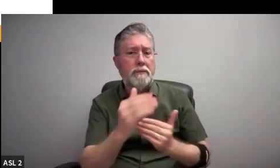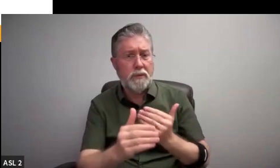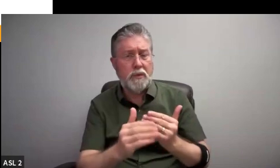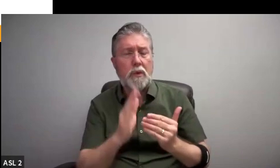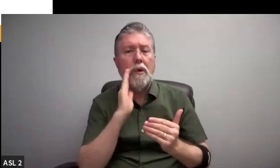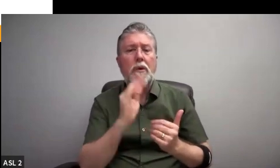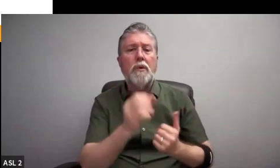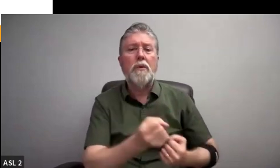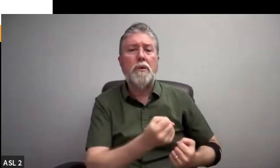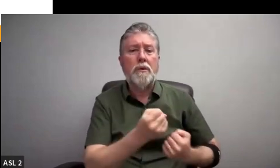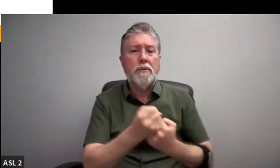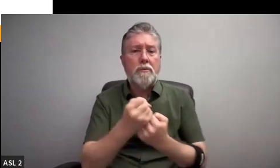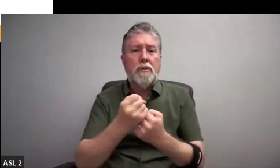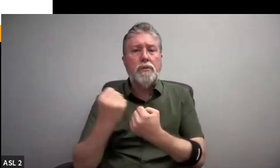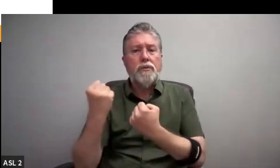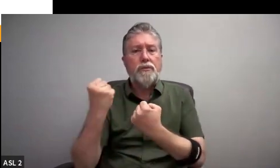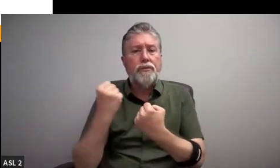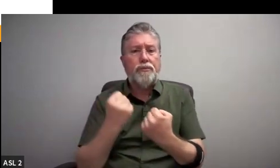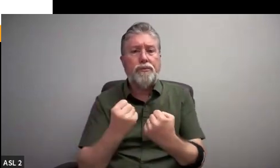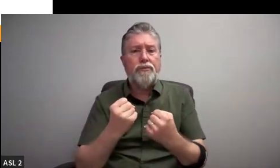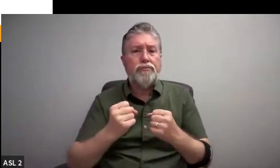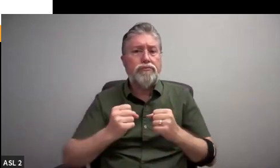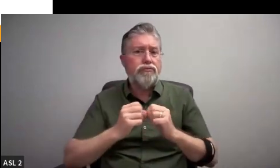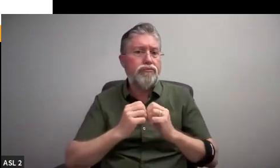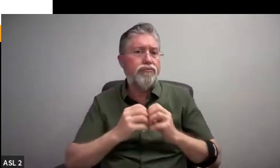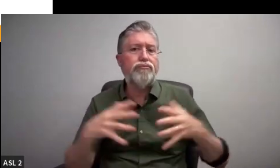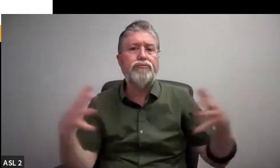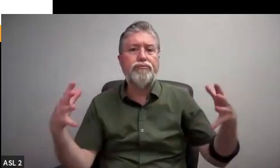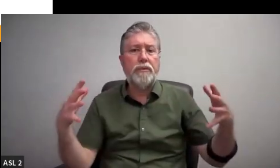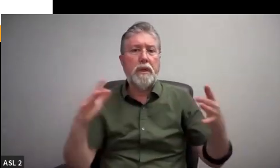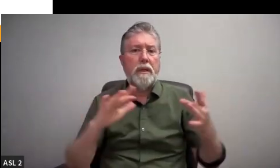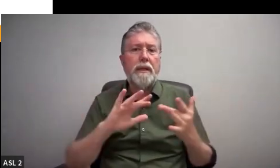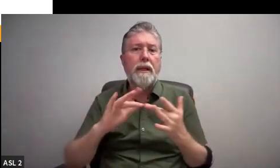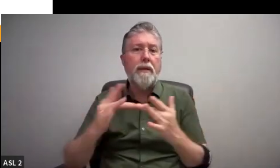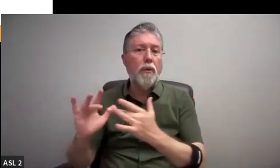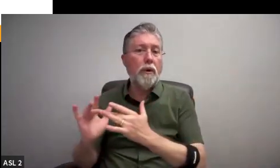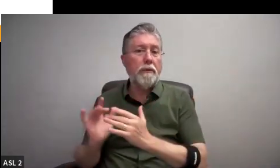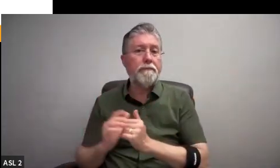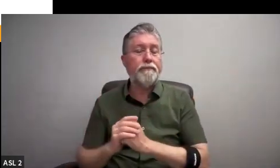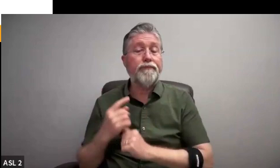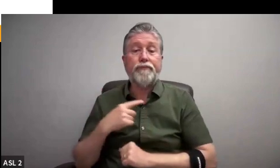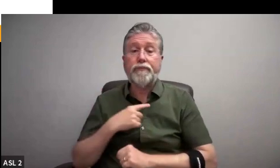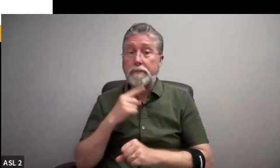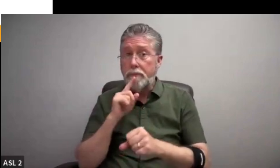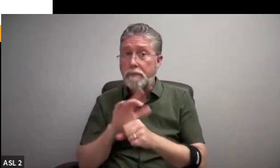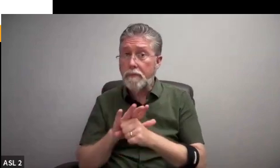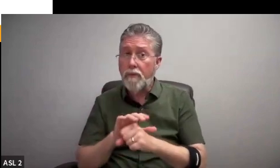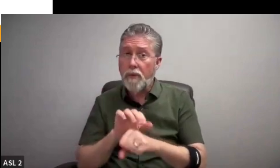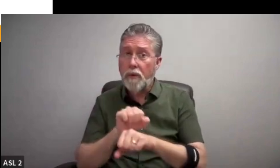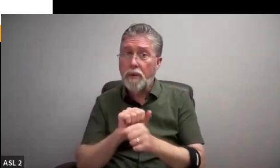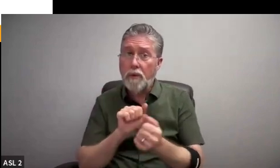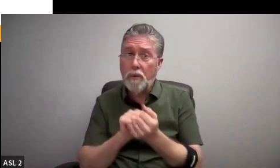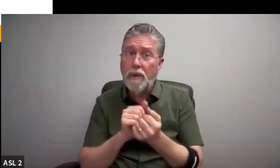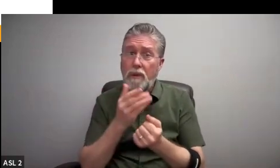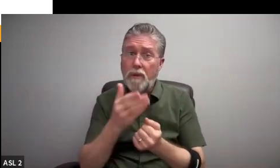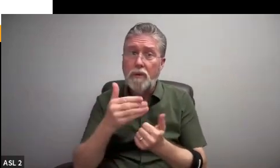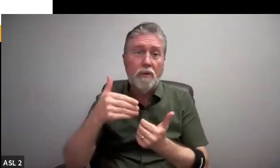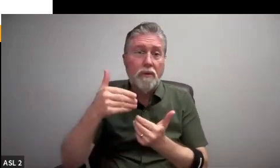support a strong and vibrant network. And we are committed to working with you along the way. So,